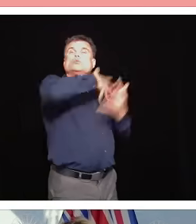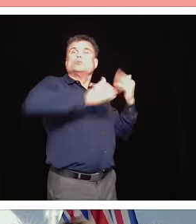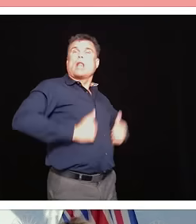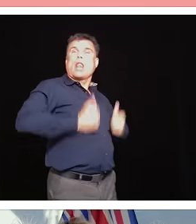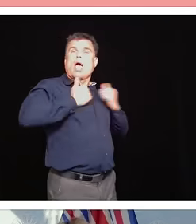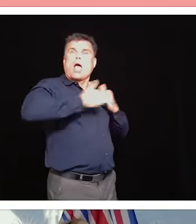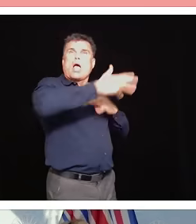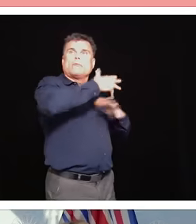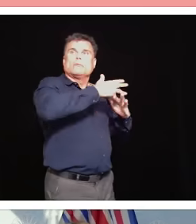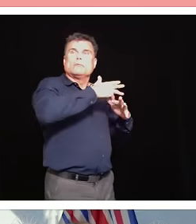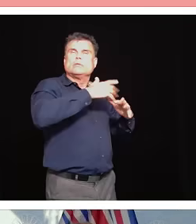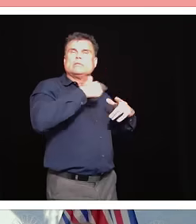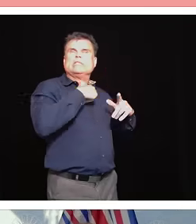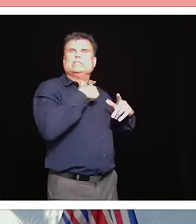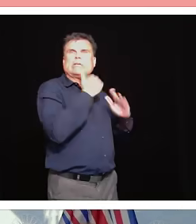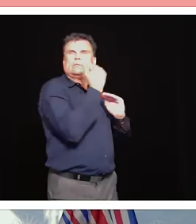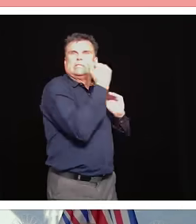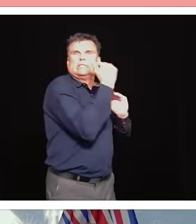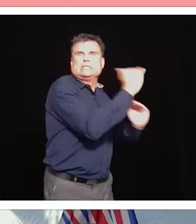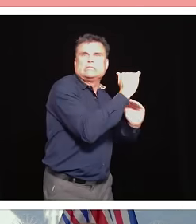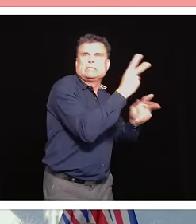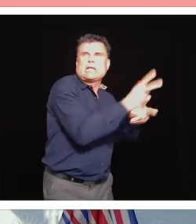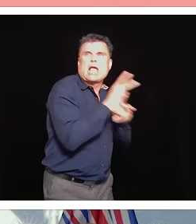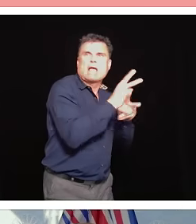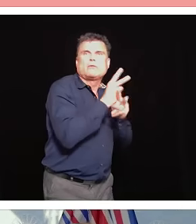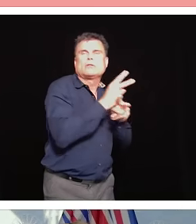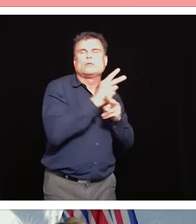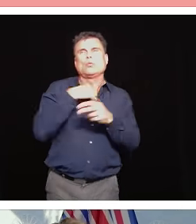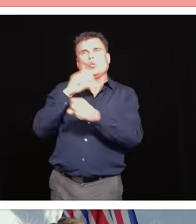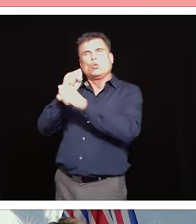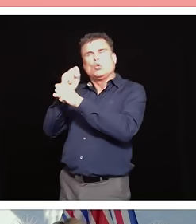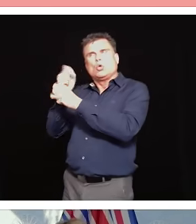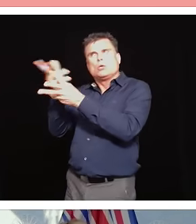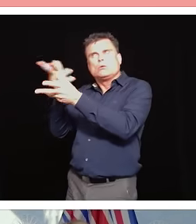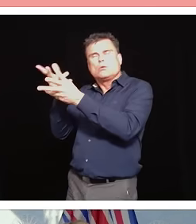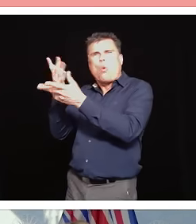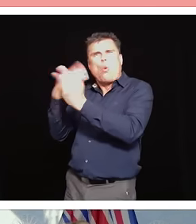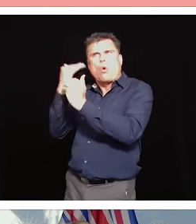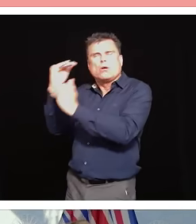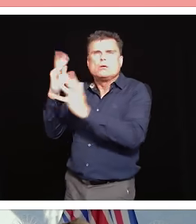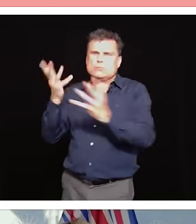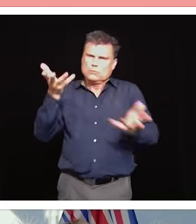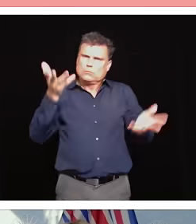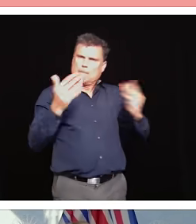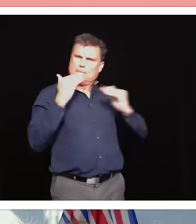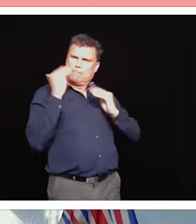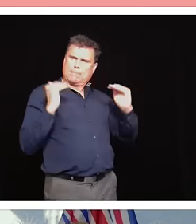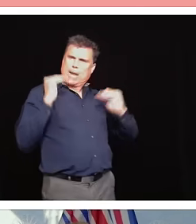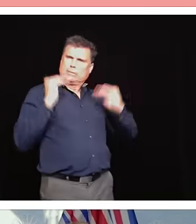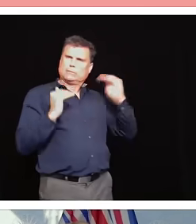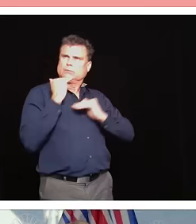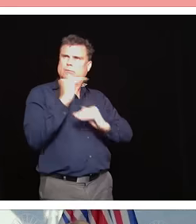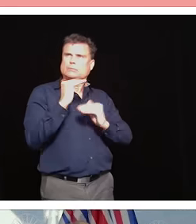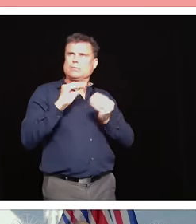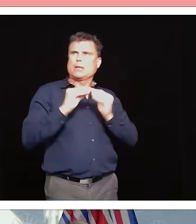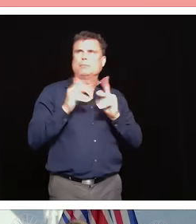. We need to do the survey carefully. We are also monitoring how many people are in our ICUs around the province and again that